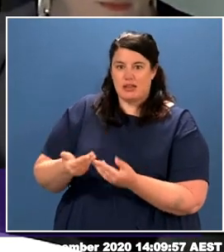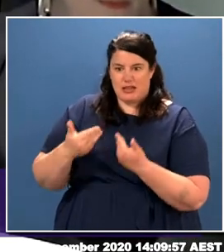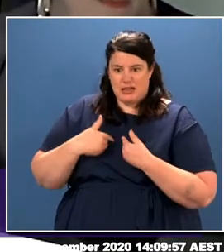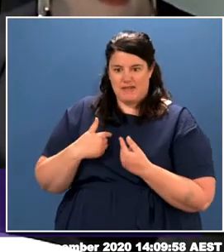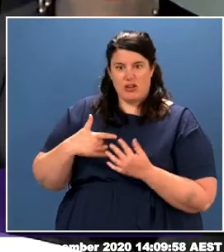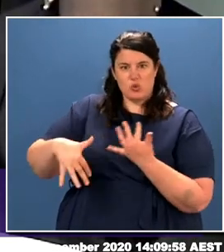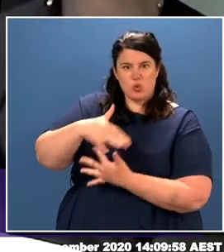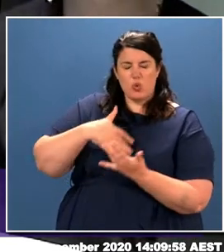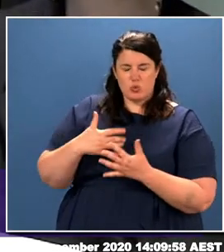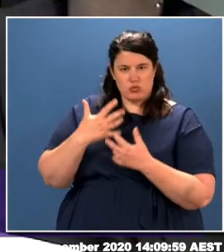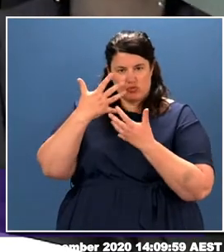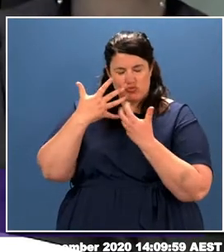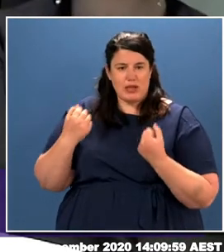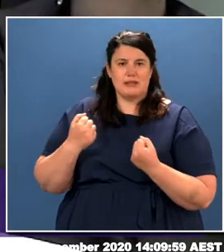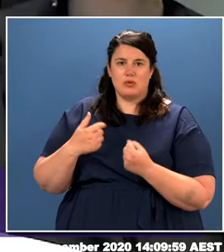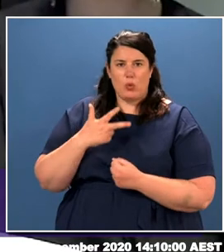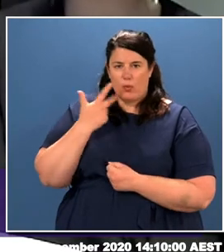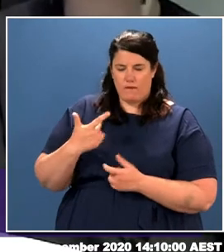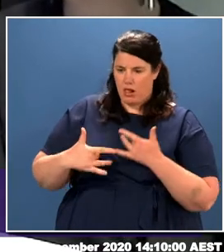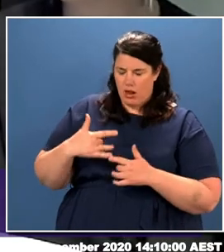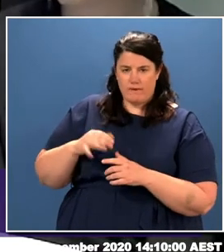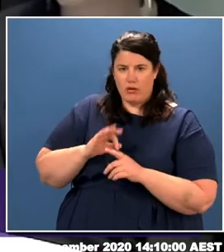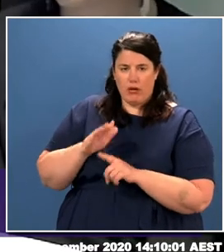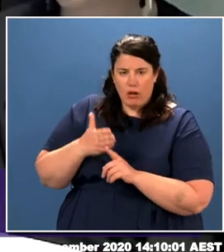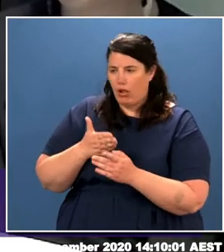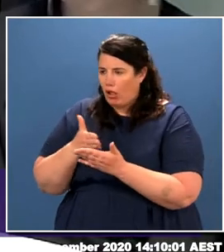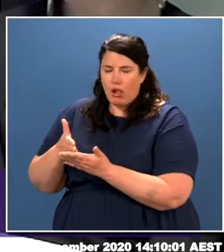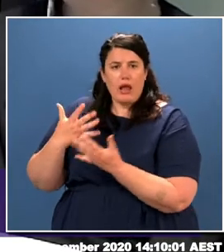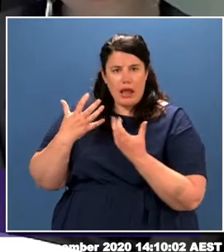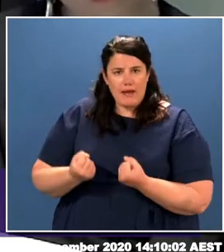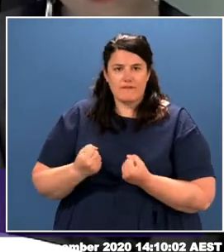social environment, and because of that, that then leads to the heightened